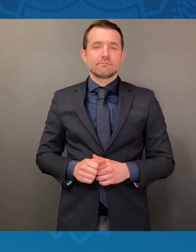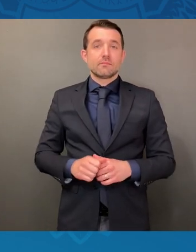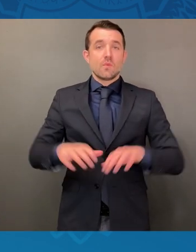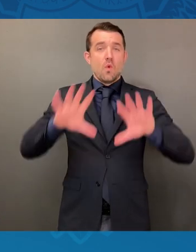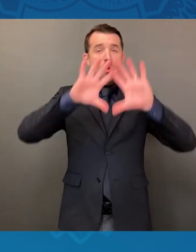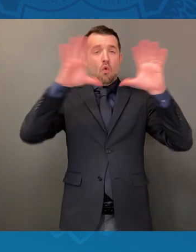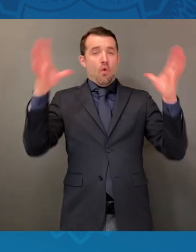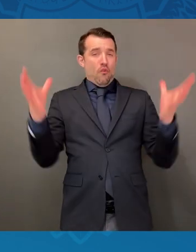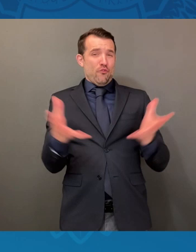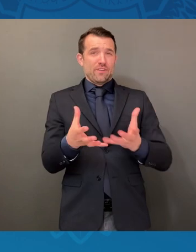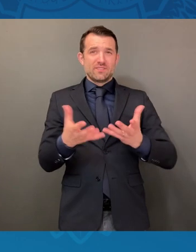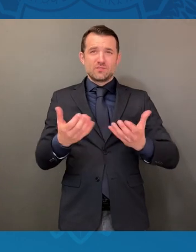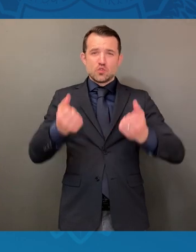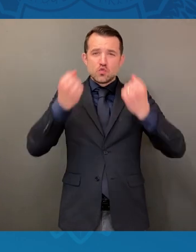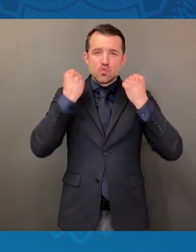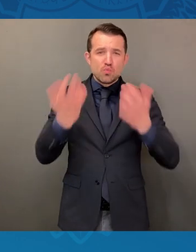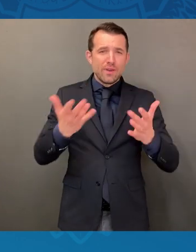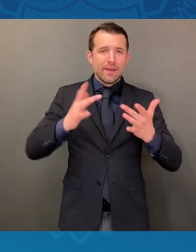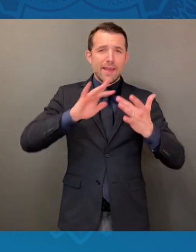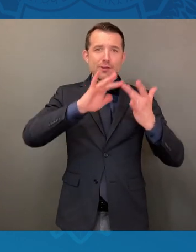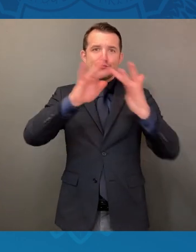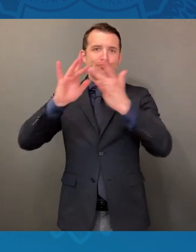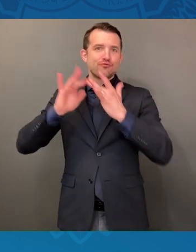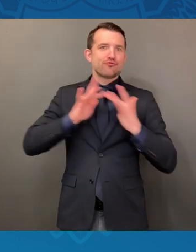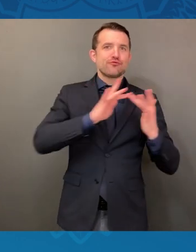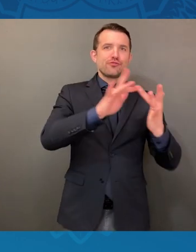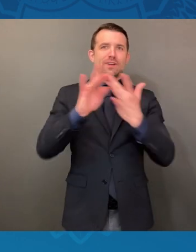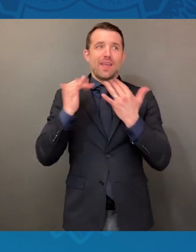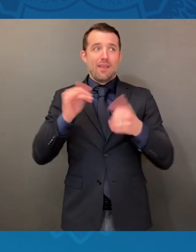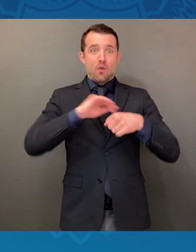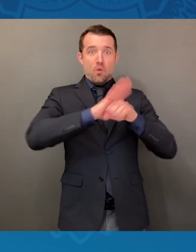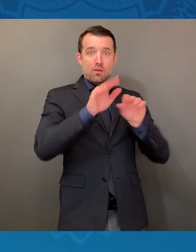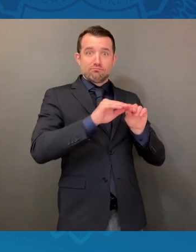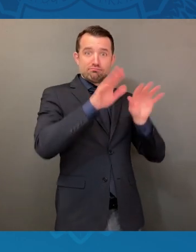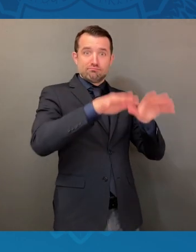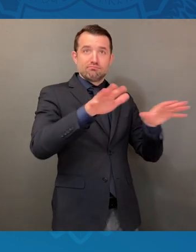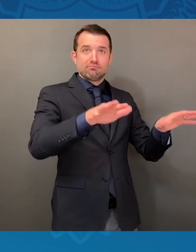Throughout the pandemic, people depended on high speed internet like never before.